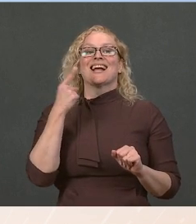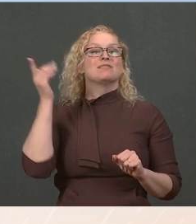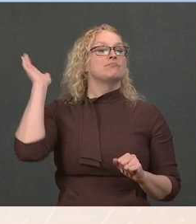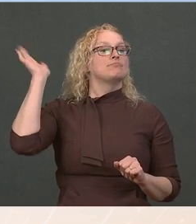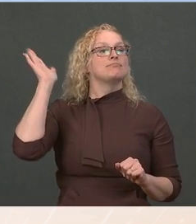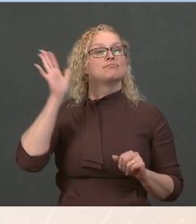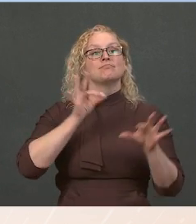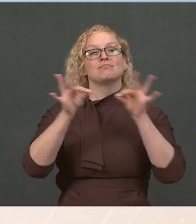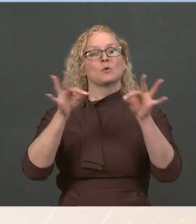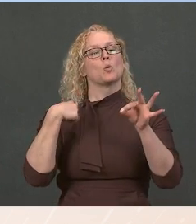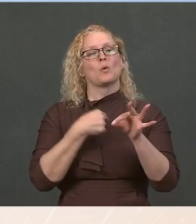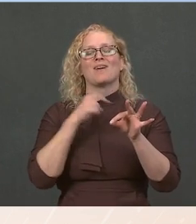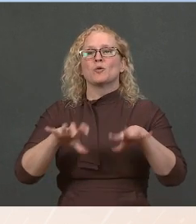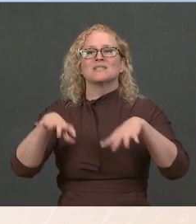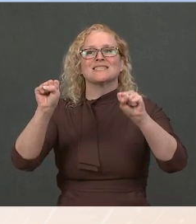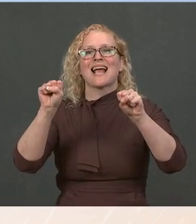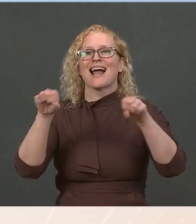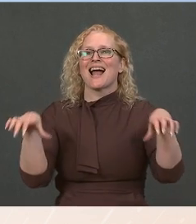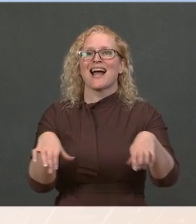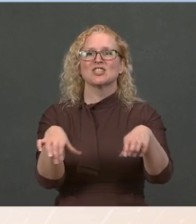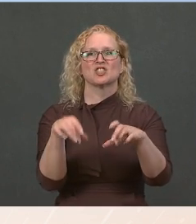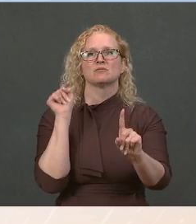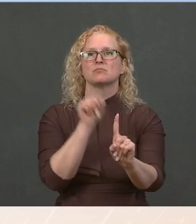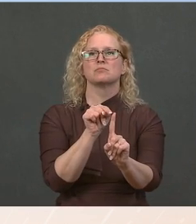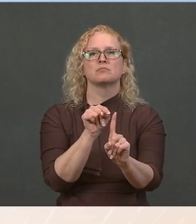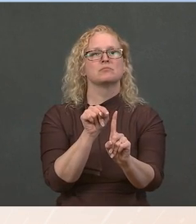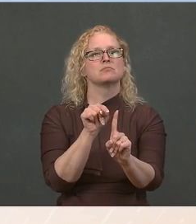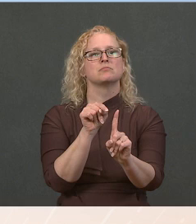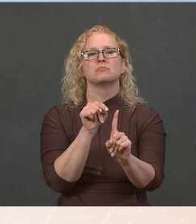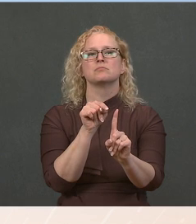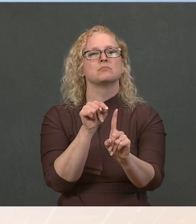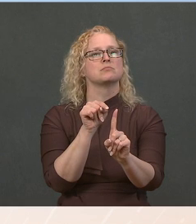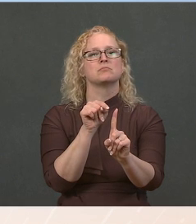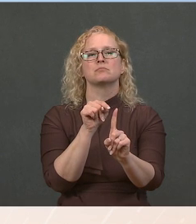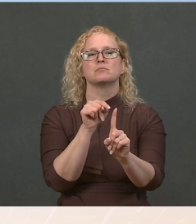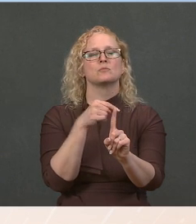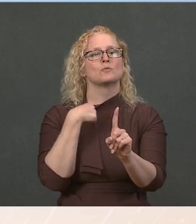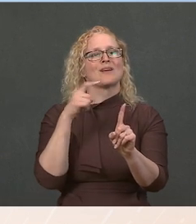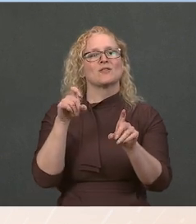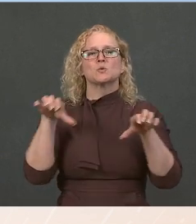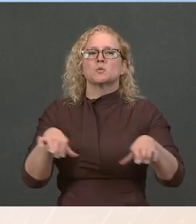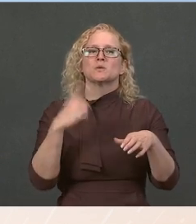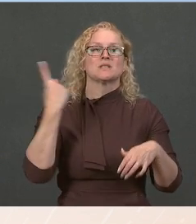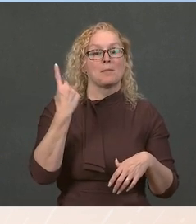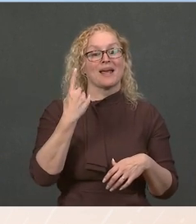basically, they felt that we haven't moved quickly enough. And so, you know, we go back to --